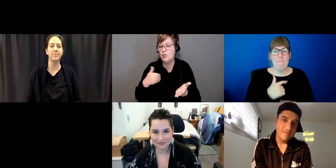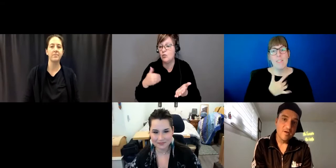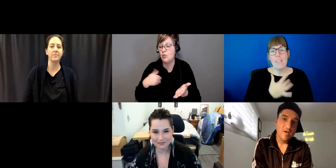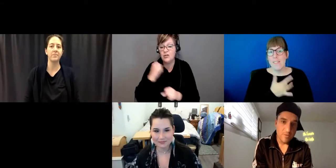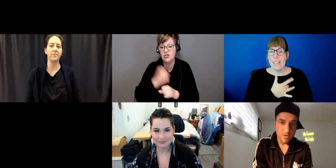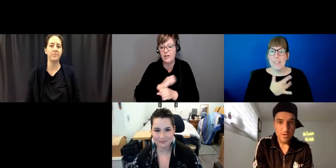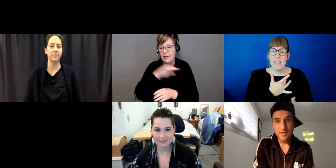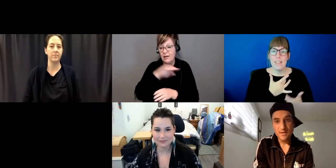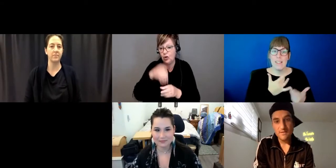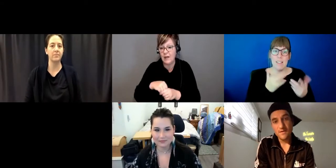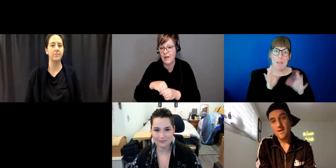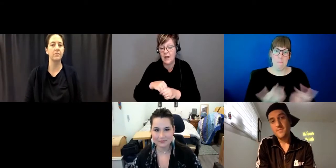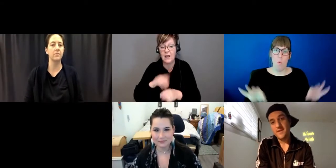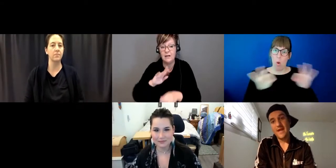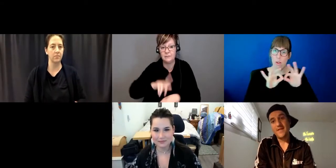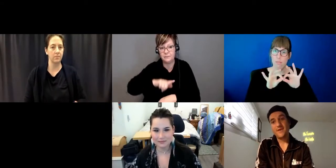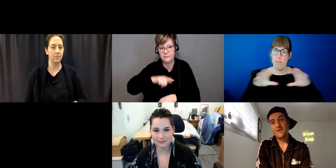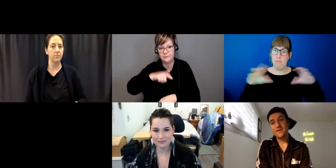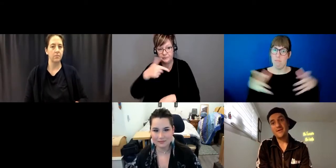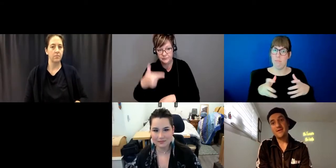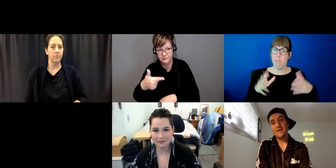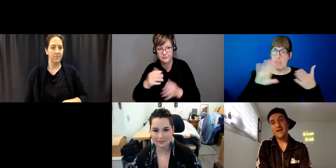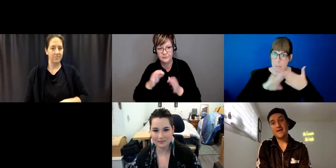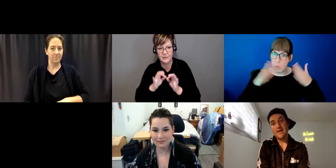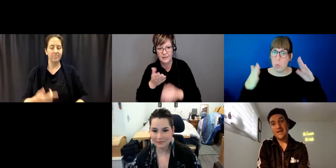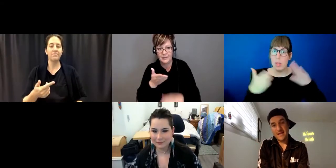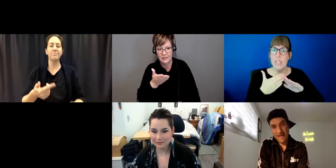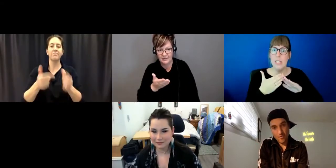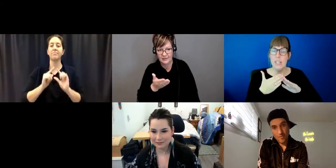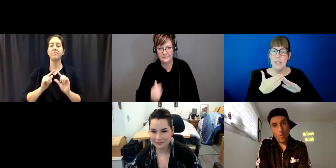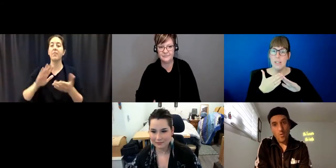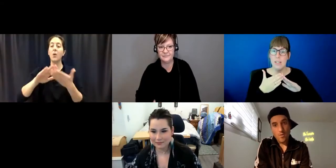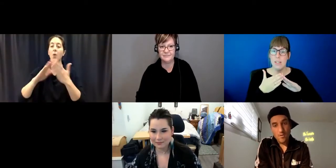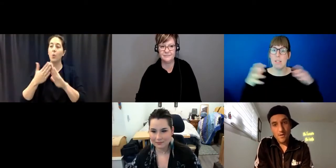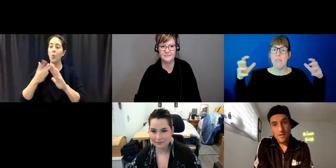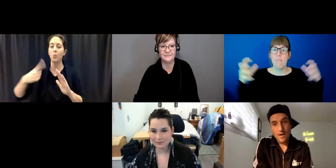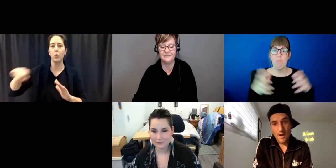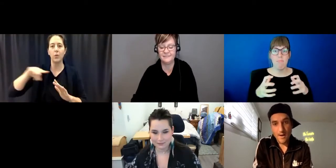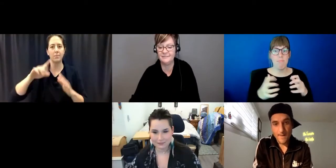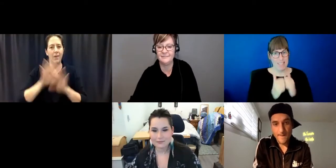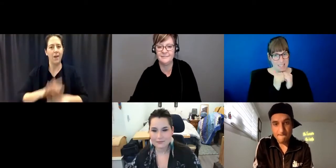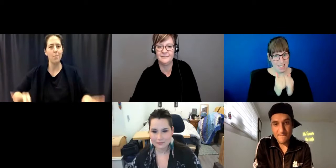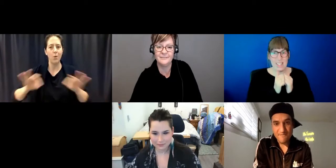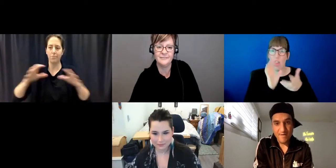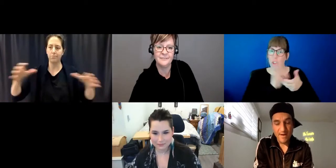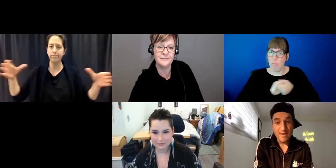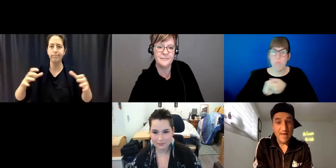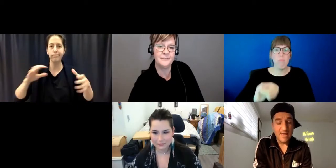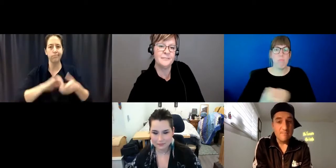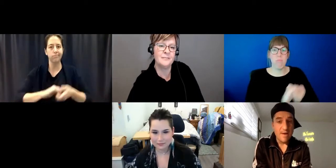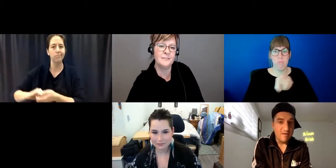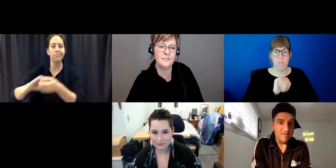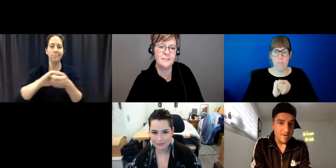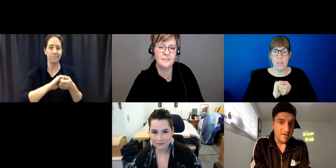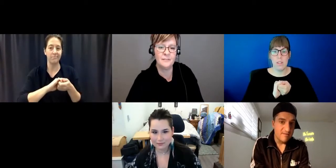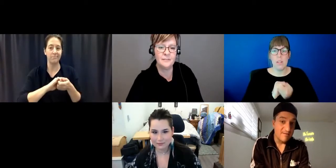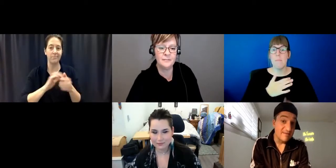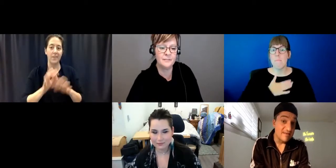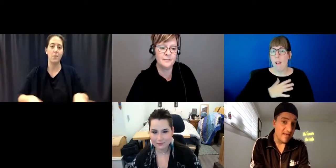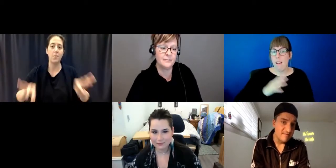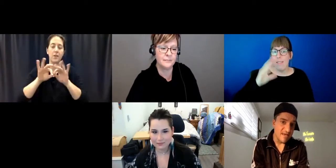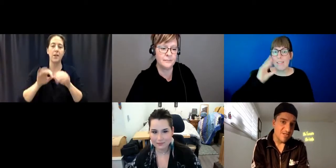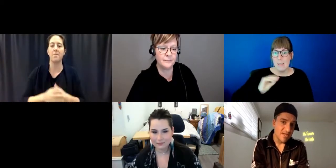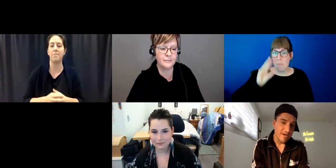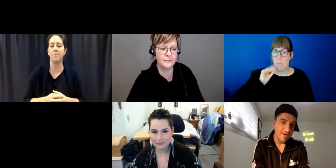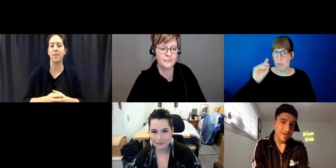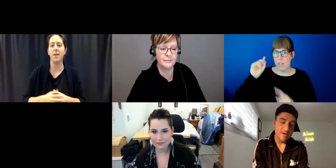A COMMUNITY TO COME TOGETHER AS A WHOLE. I FIND THAT IN MY EXPERIENCES AS A DANCE EDUCATOR